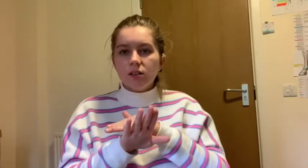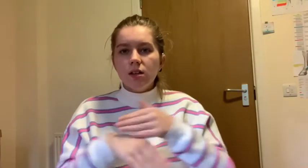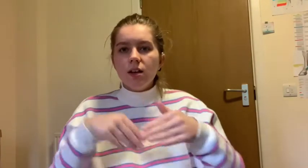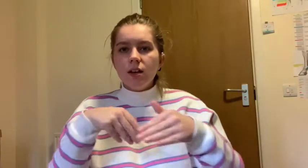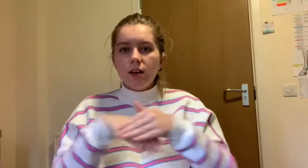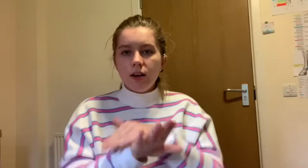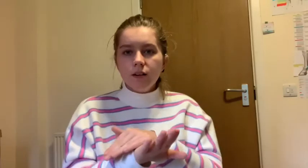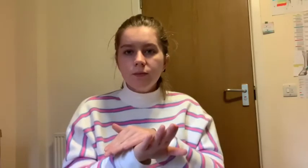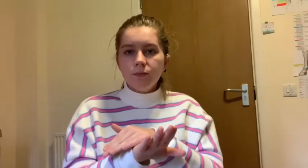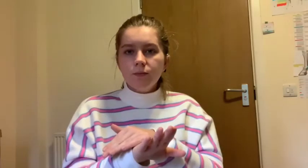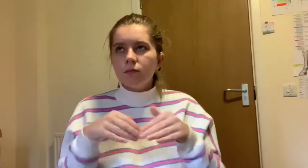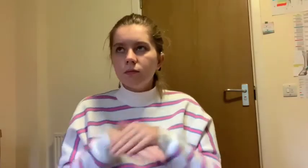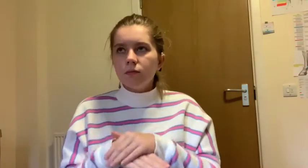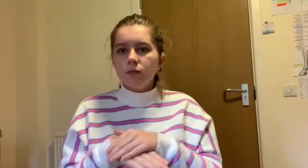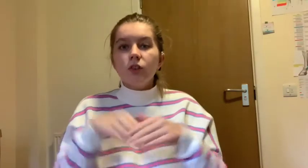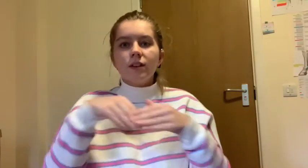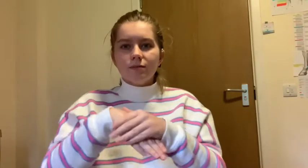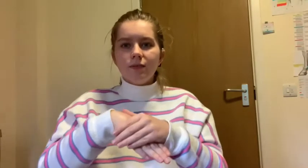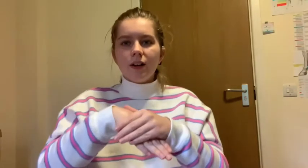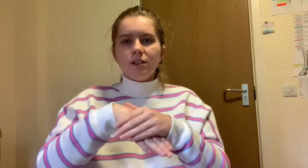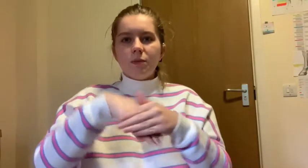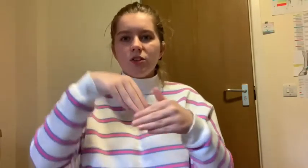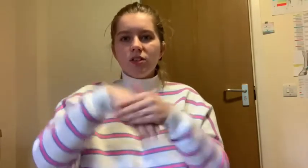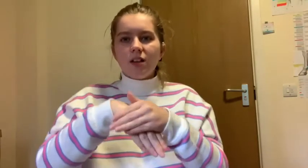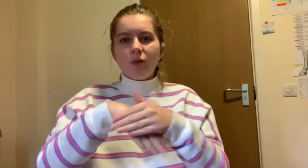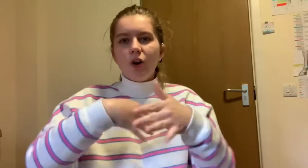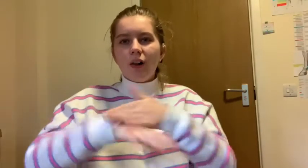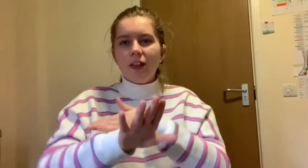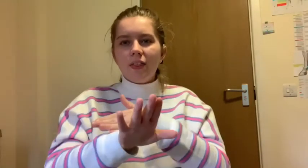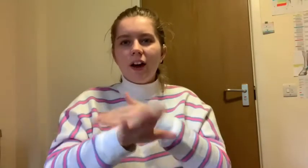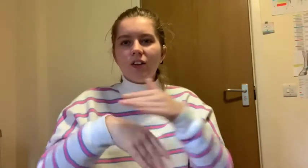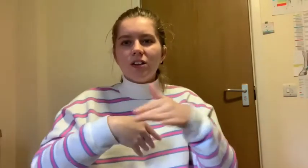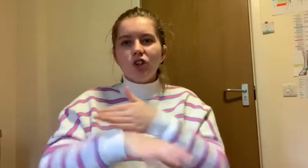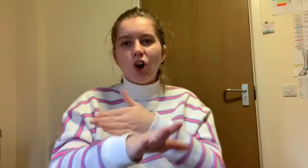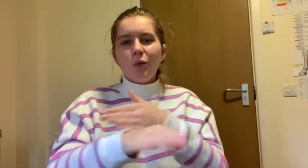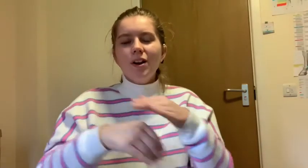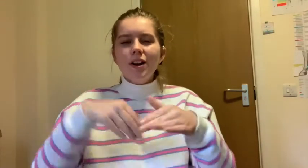"in" sorry that should down, not like that because that's "go"